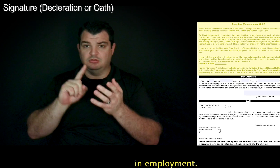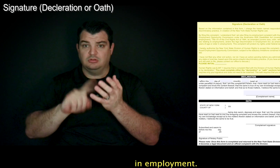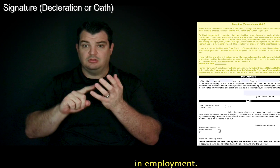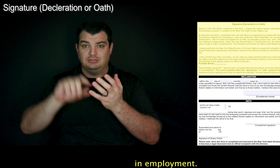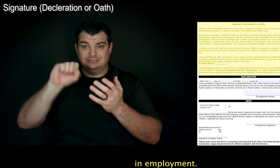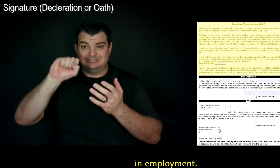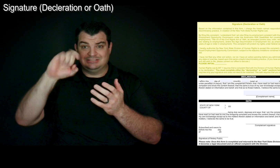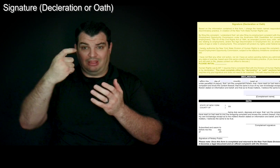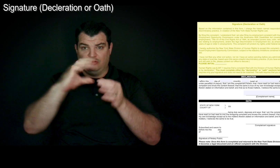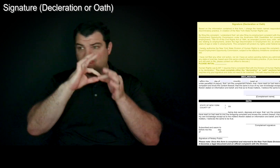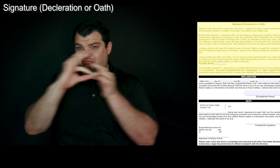in employment.